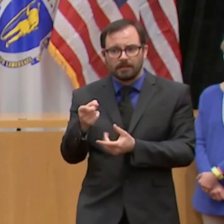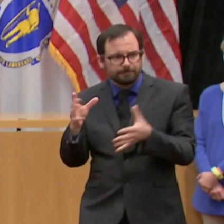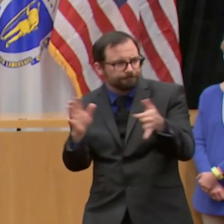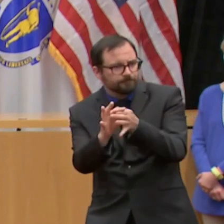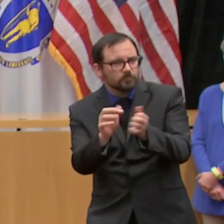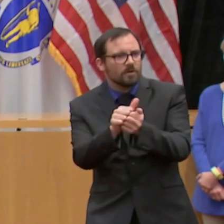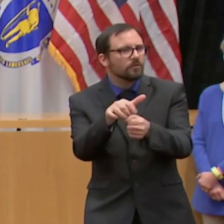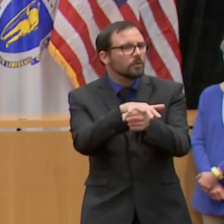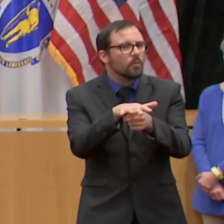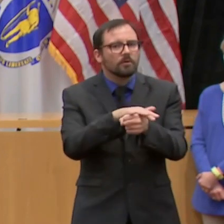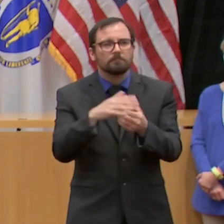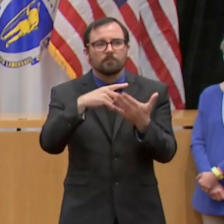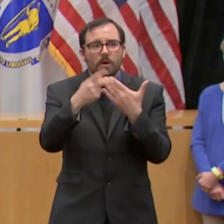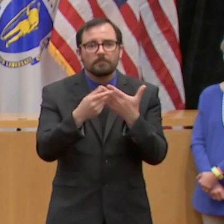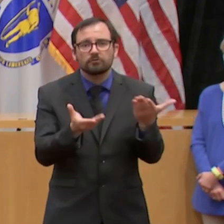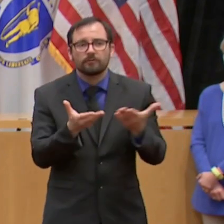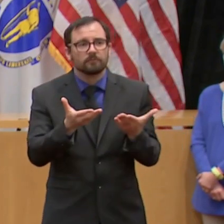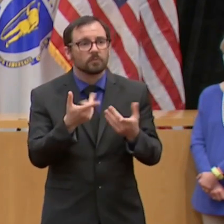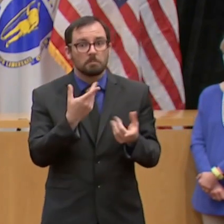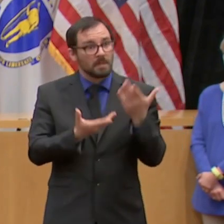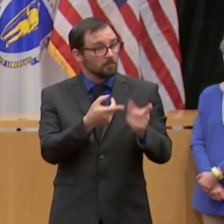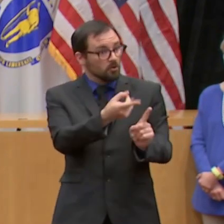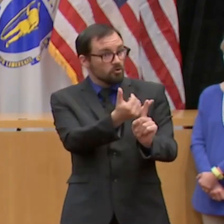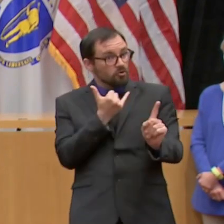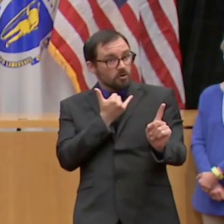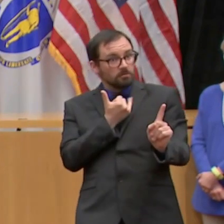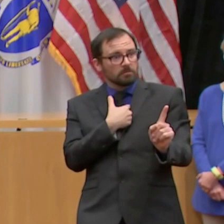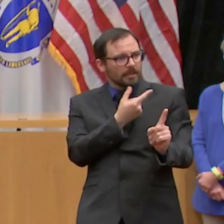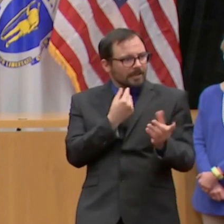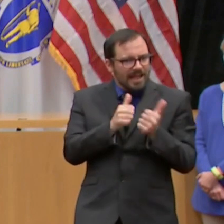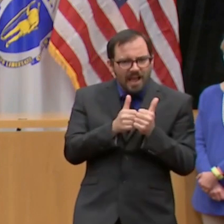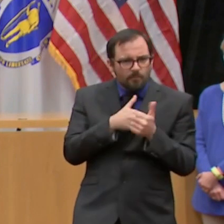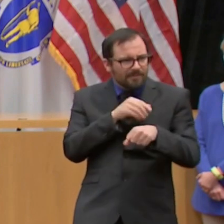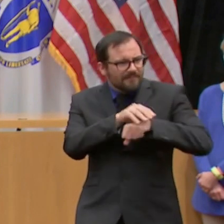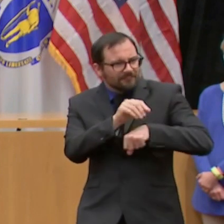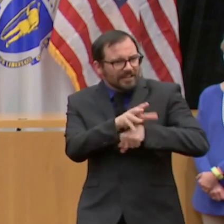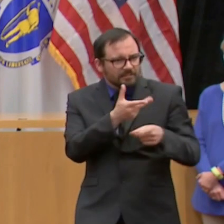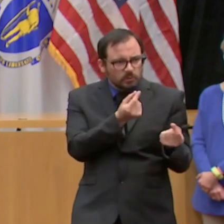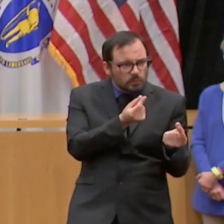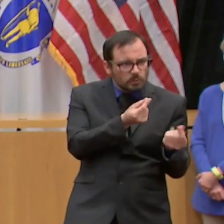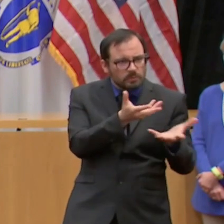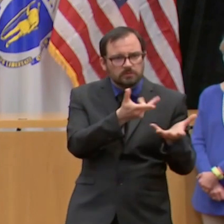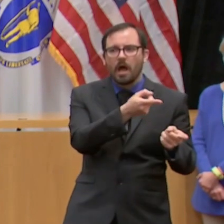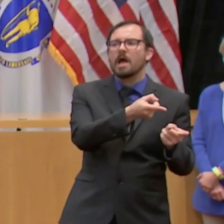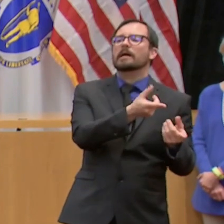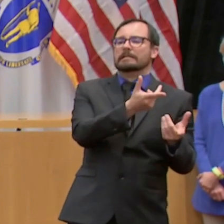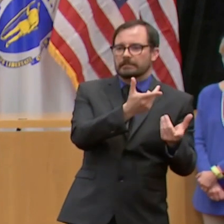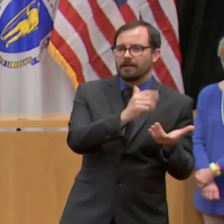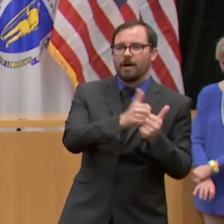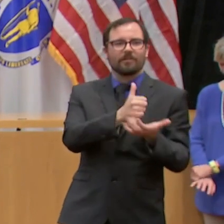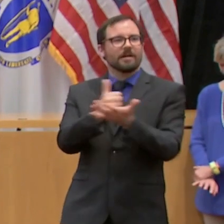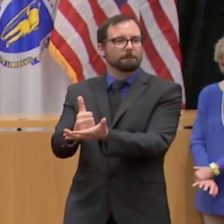THEM CONNECTED TO A LOCAL PROGRAM. YOU CAN CALL TO ASK FOR ADVICE AS WELL. AND FIND CREATIVE WAYS TO